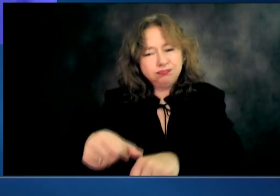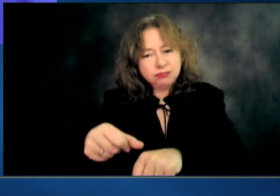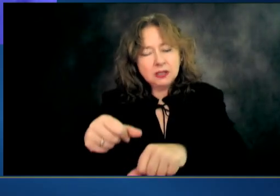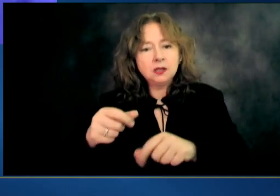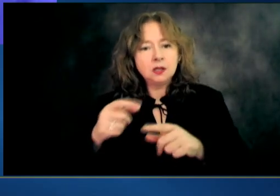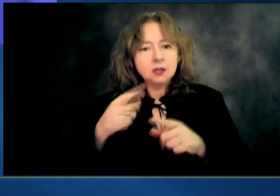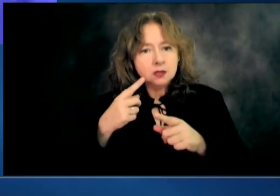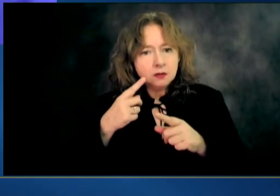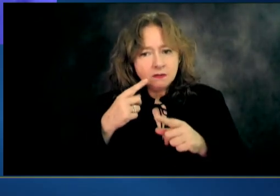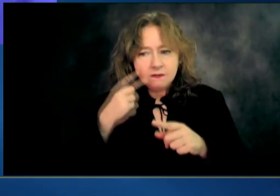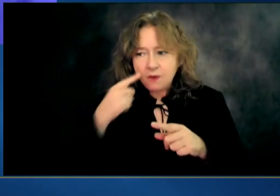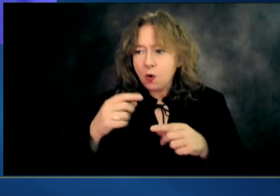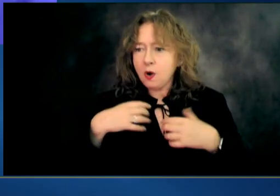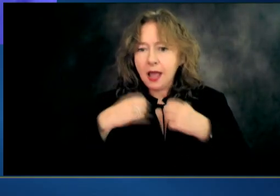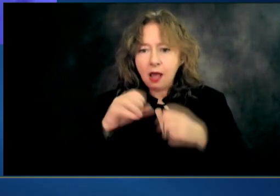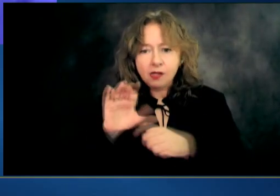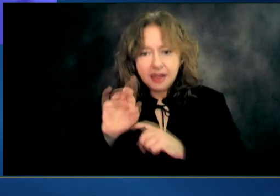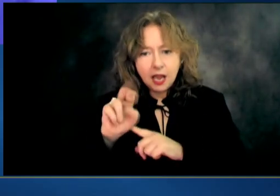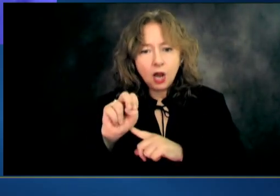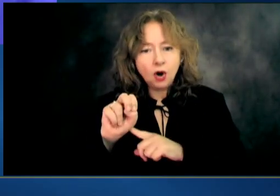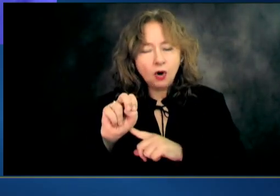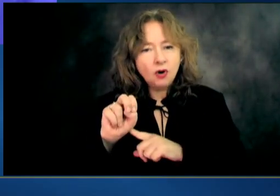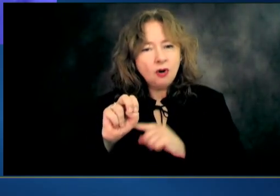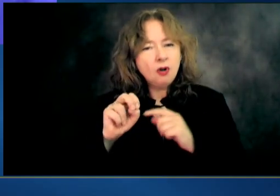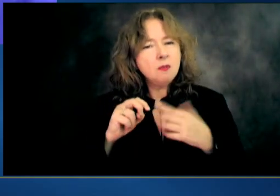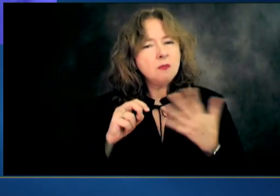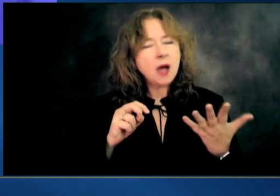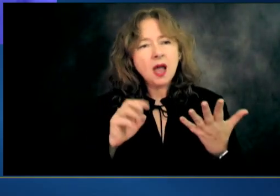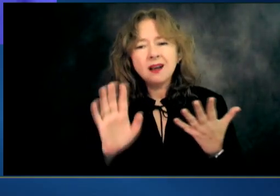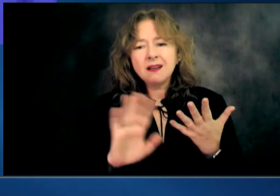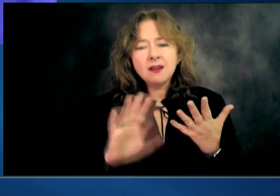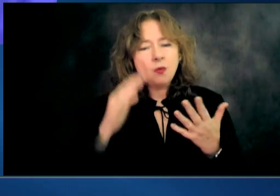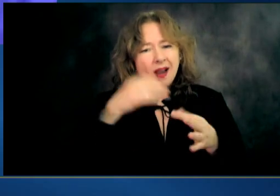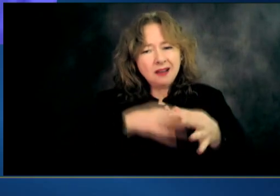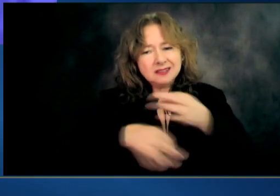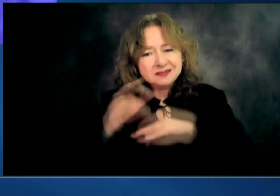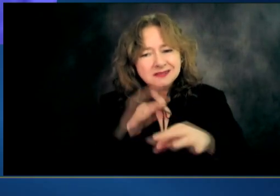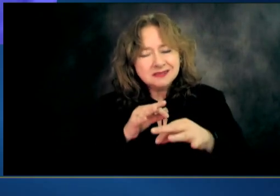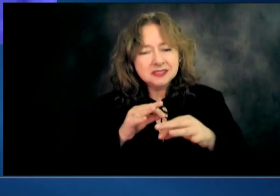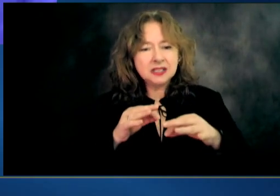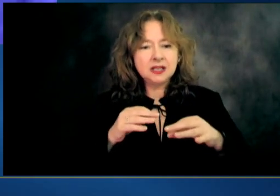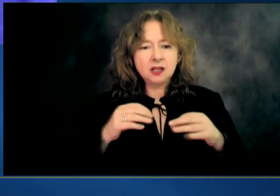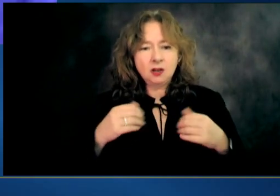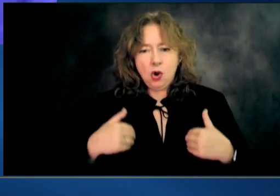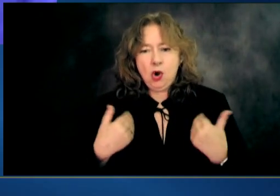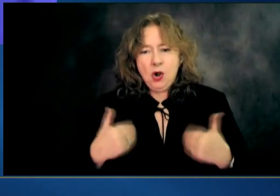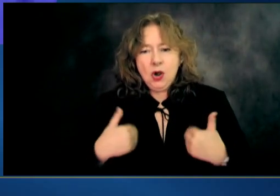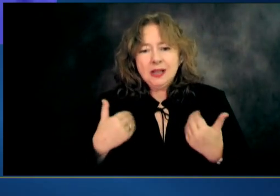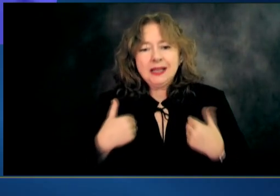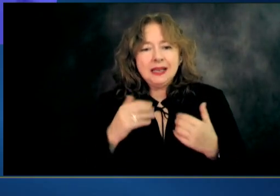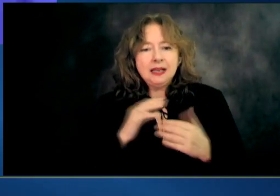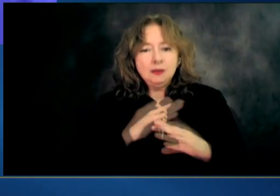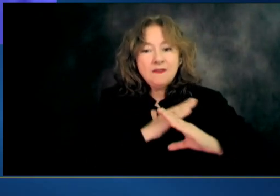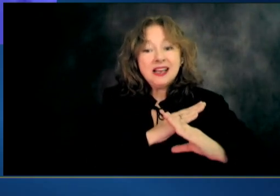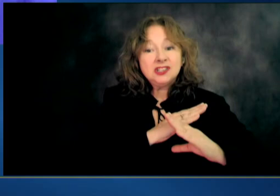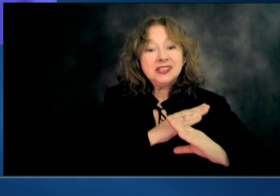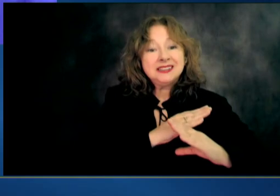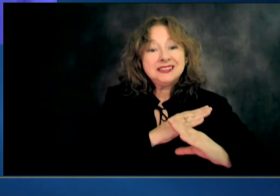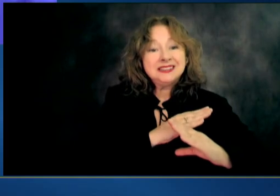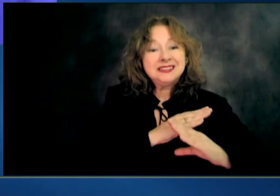do a far better job of connecting everyone with early preventative care as best possible. So,